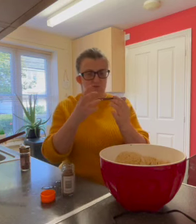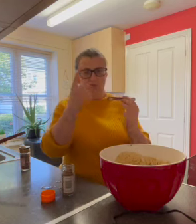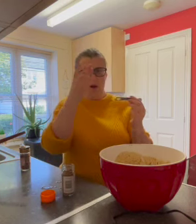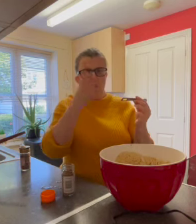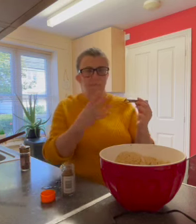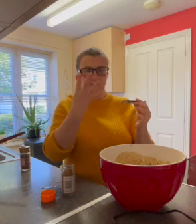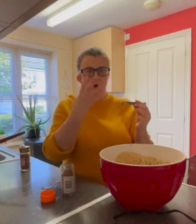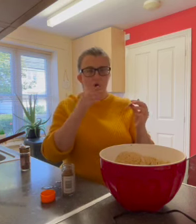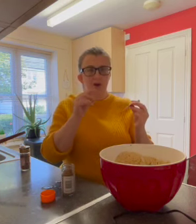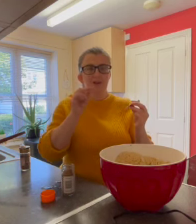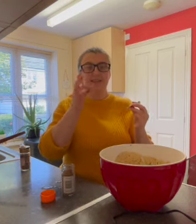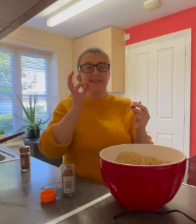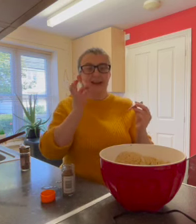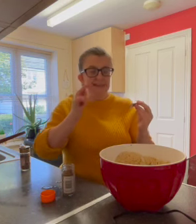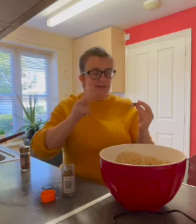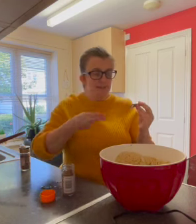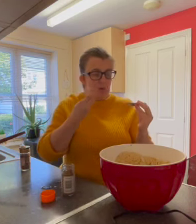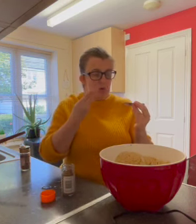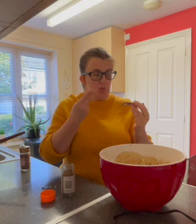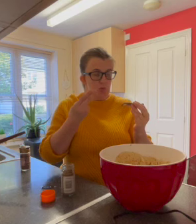1/4 Teaspoon of